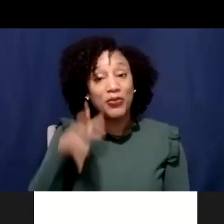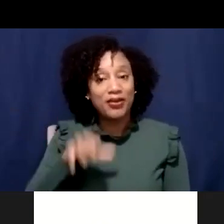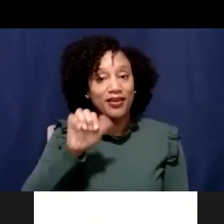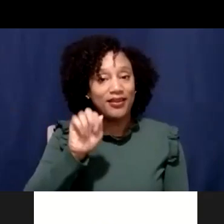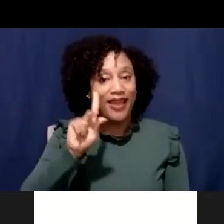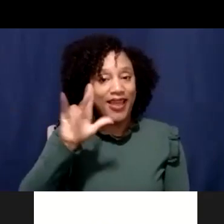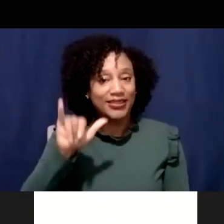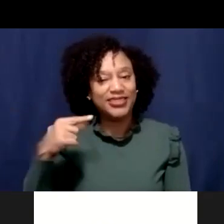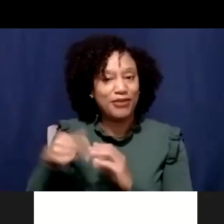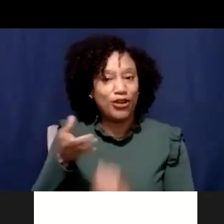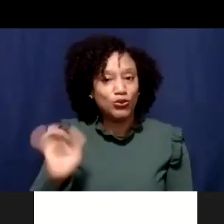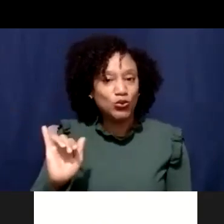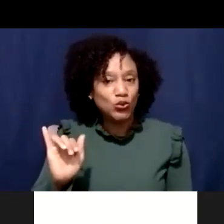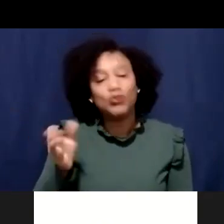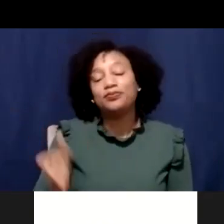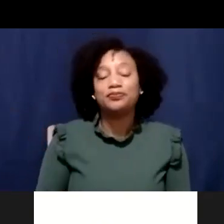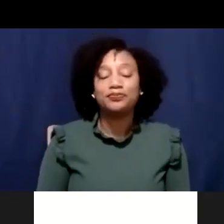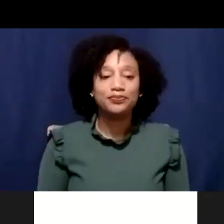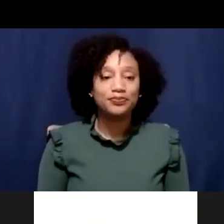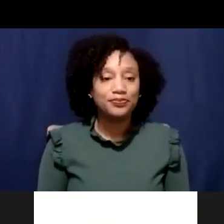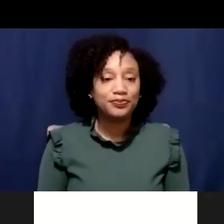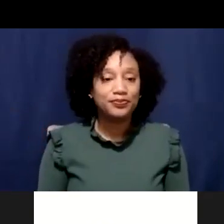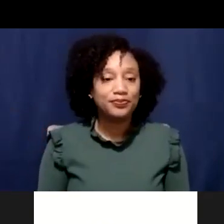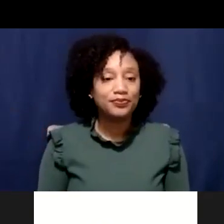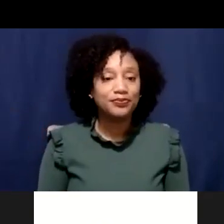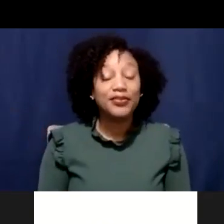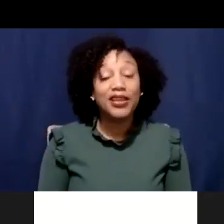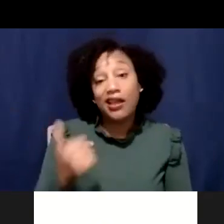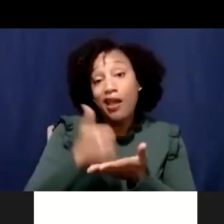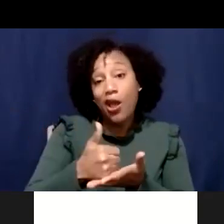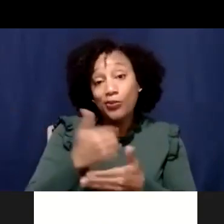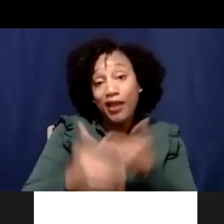A-N-D-Y, @springboardforthearts.org for more guidance. Good luck.